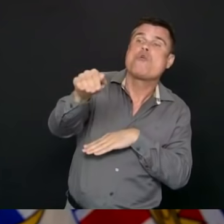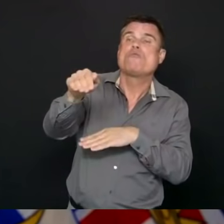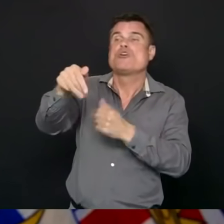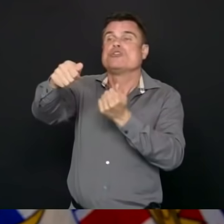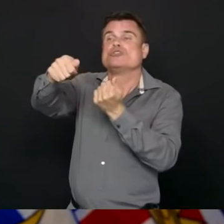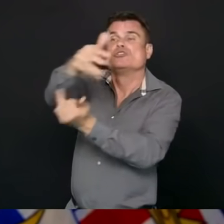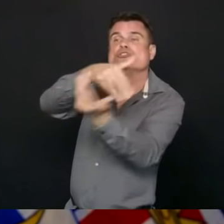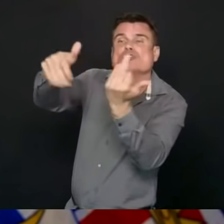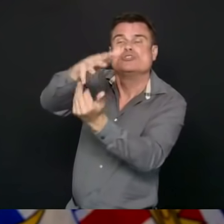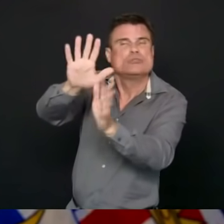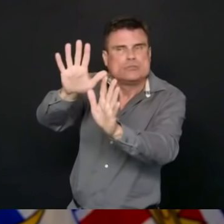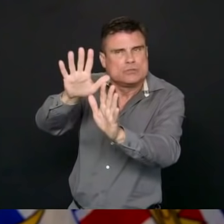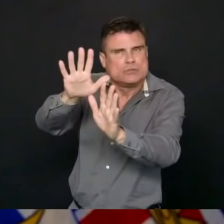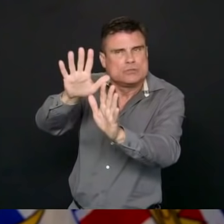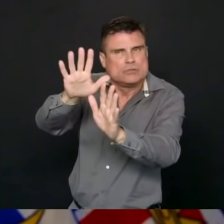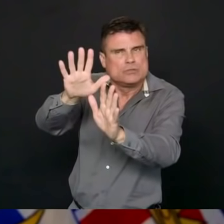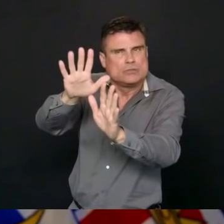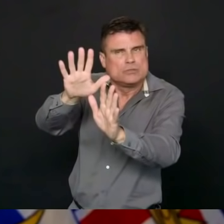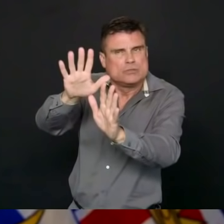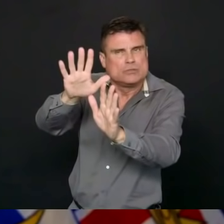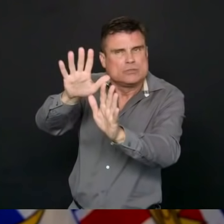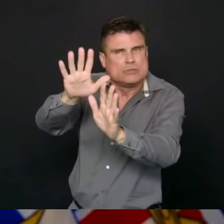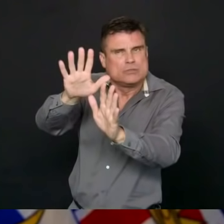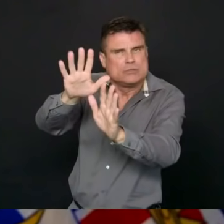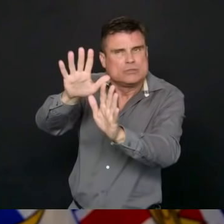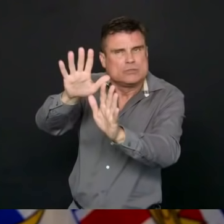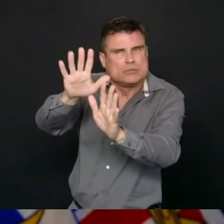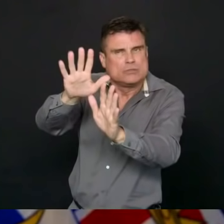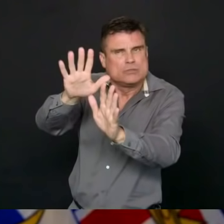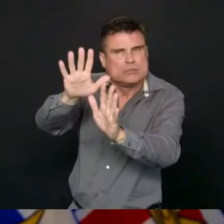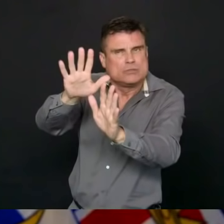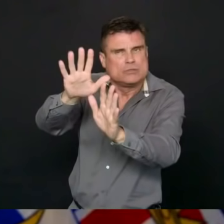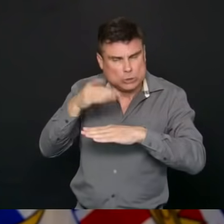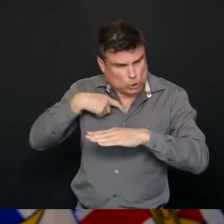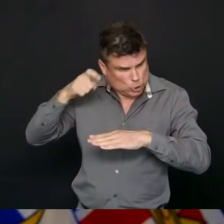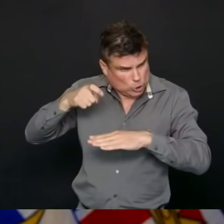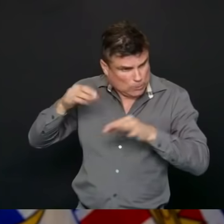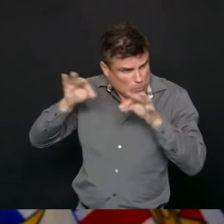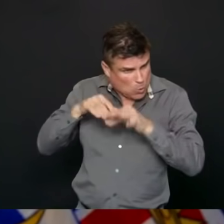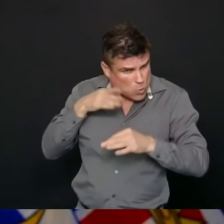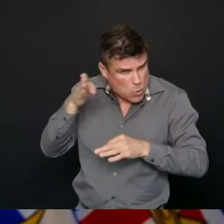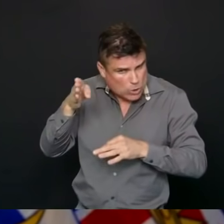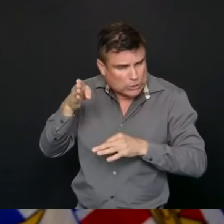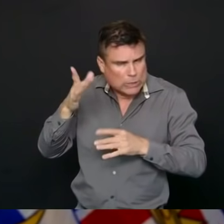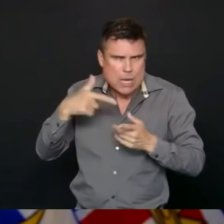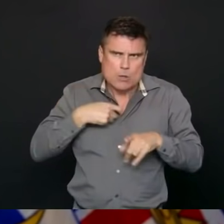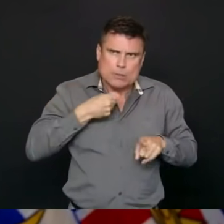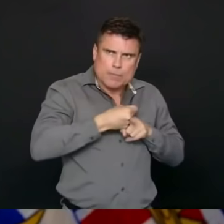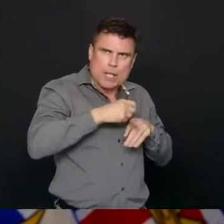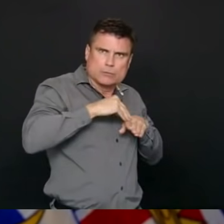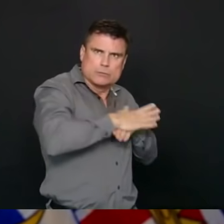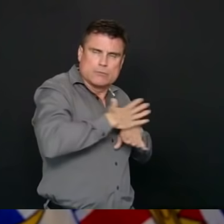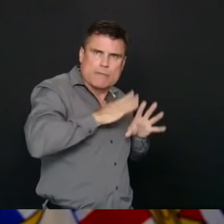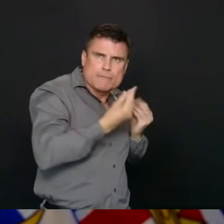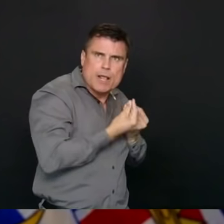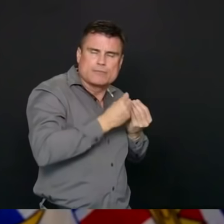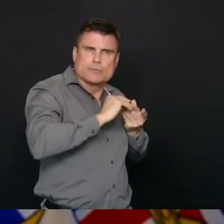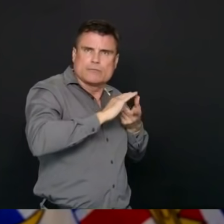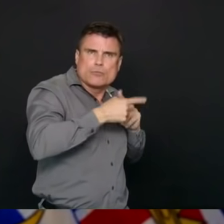for the next little while will be few faces and big spaces. Let's remember to keep space between us and be